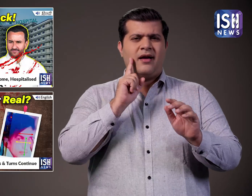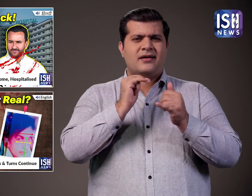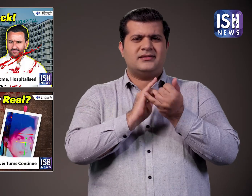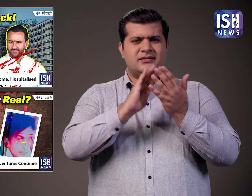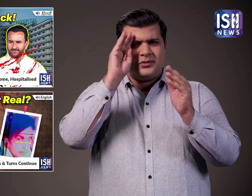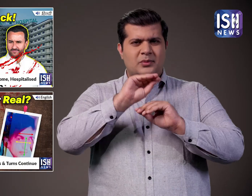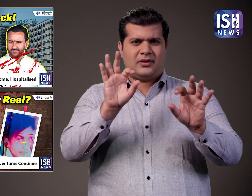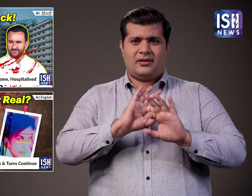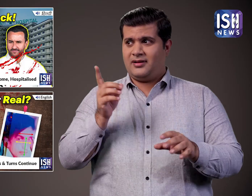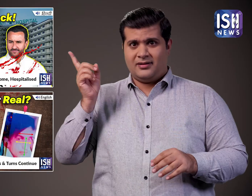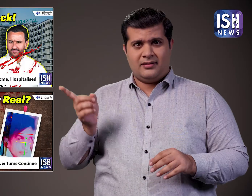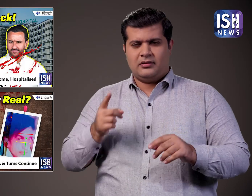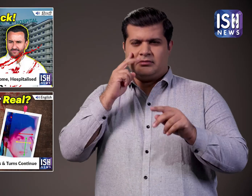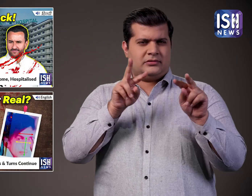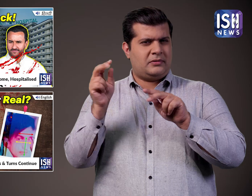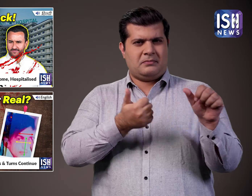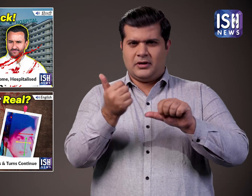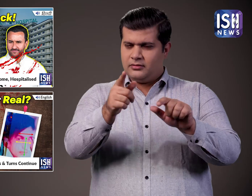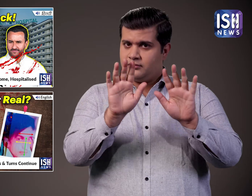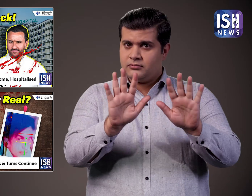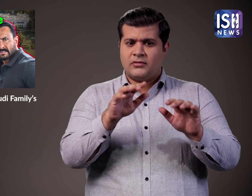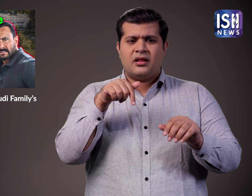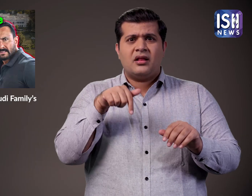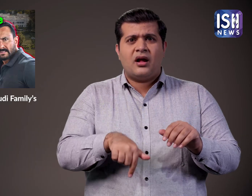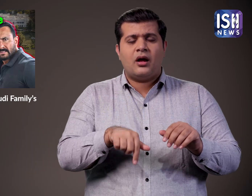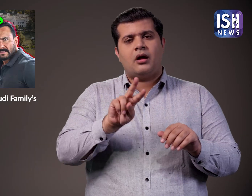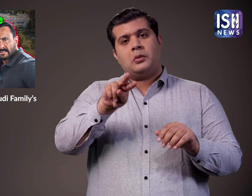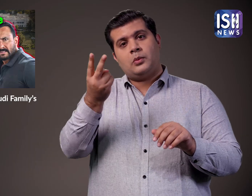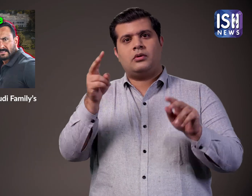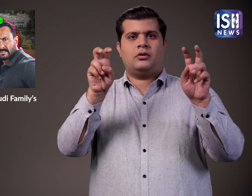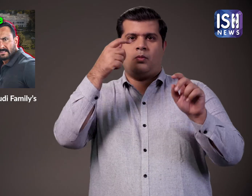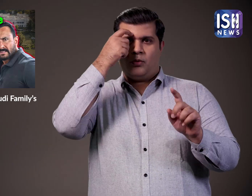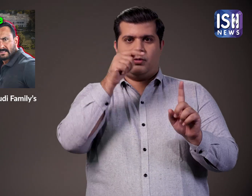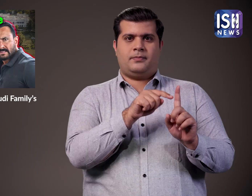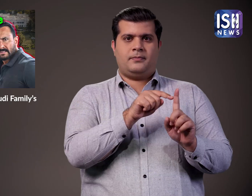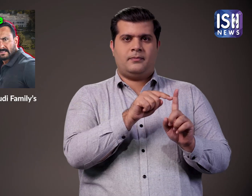ISH News has already released these videos. You can watch them here. This news about Saif is completely different.